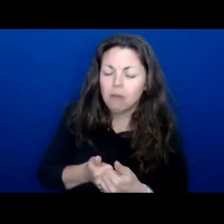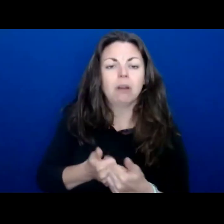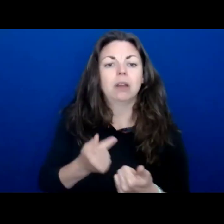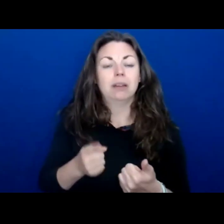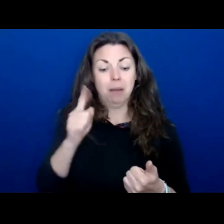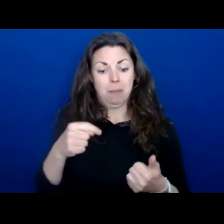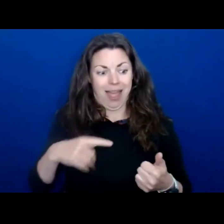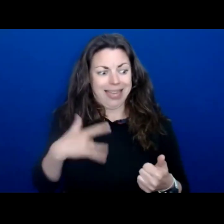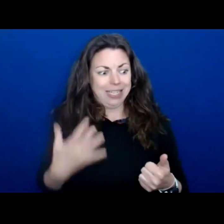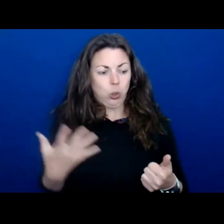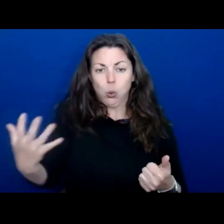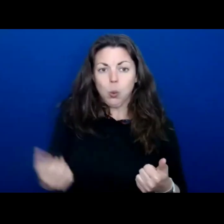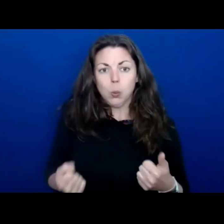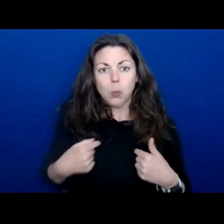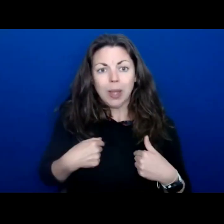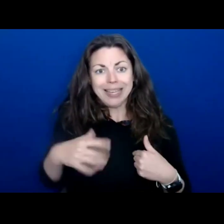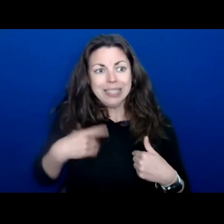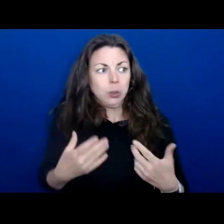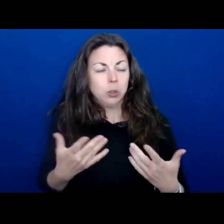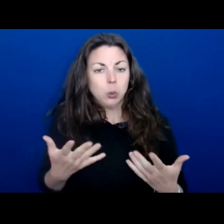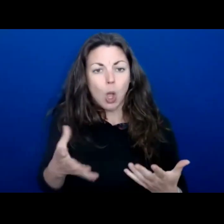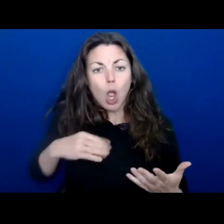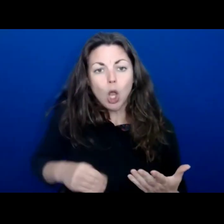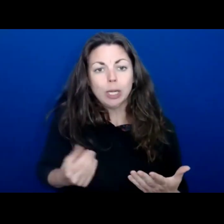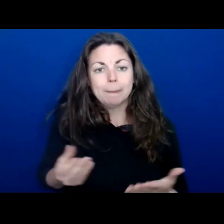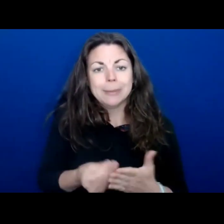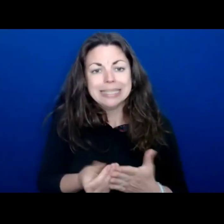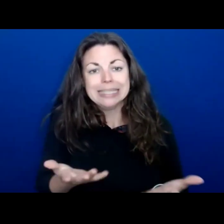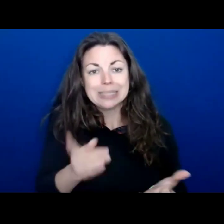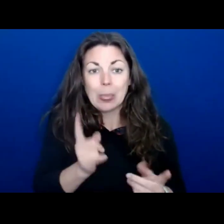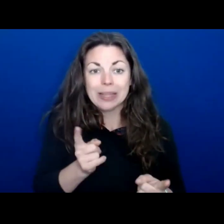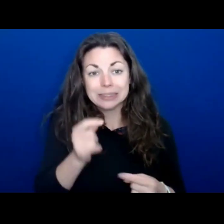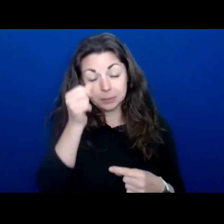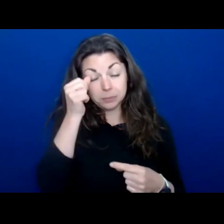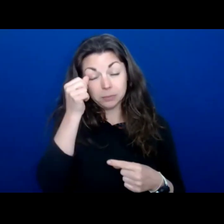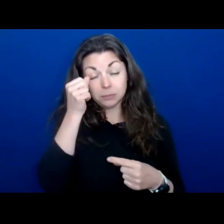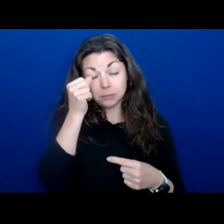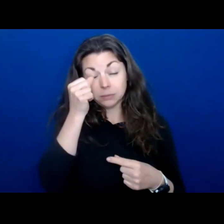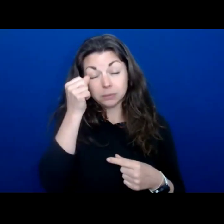and that's how I'm making a living. But also, could something be done virtually? Is the flight and that going to